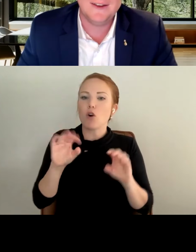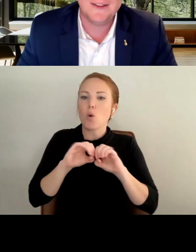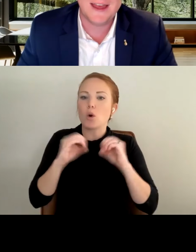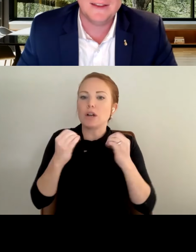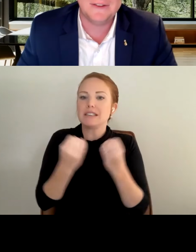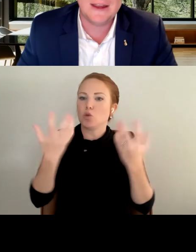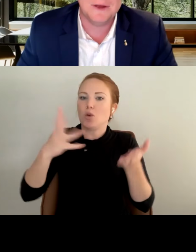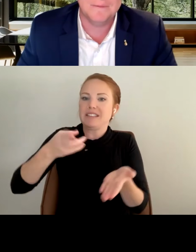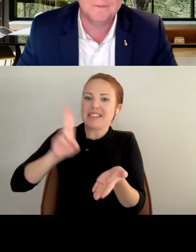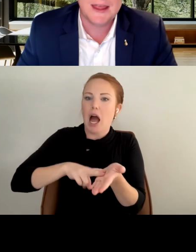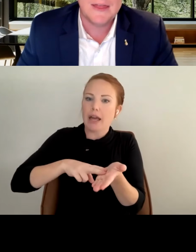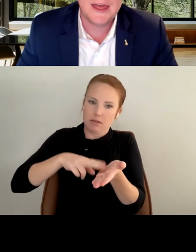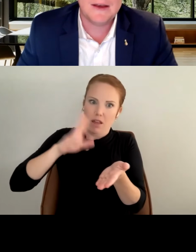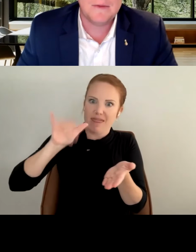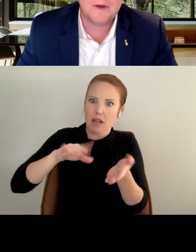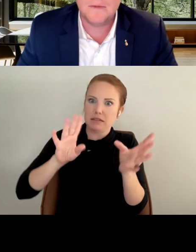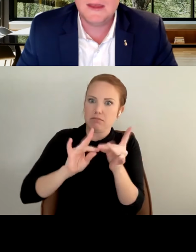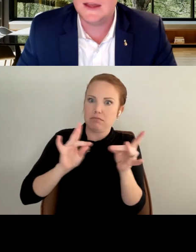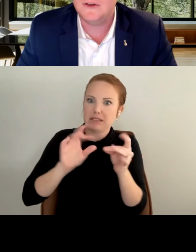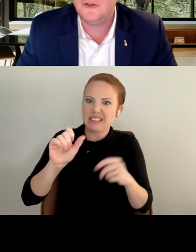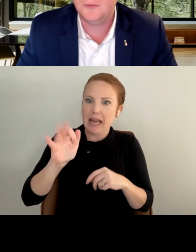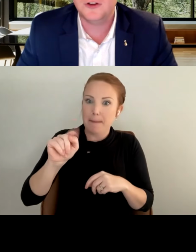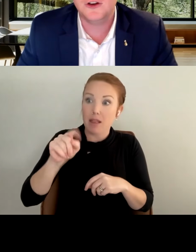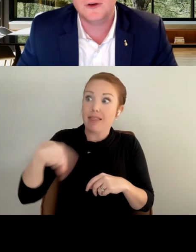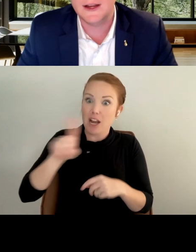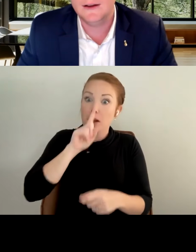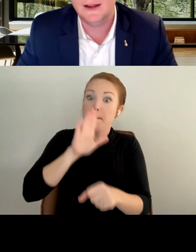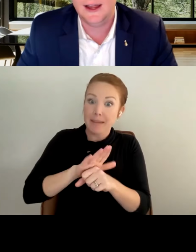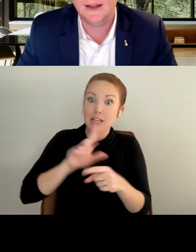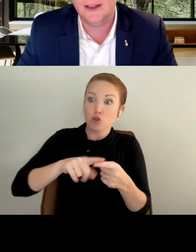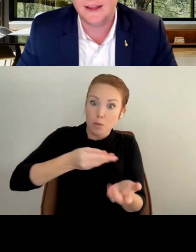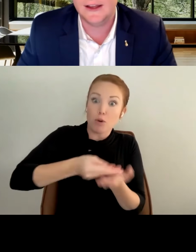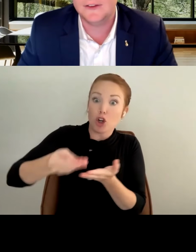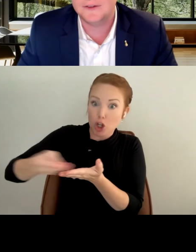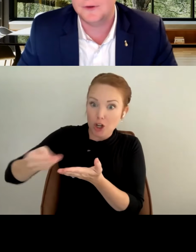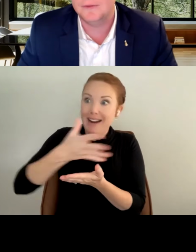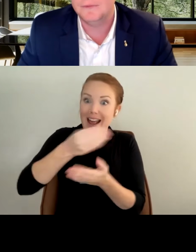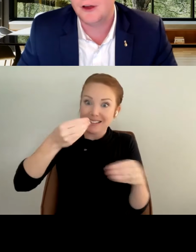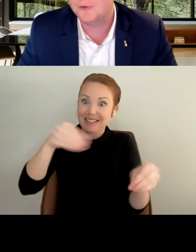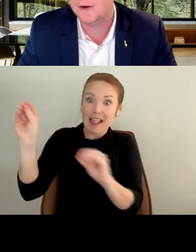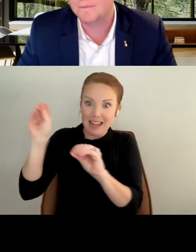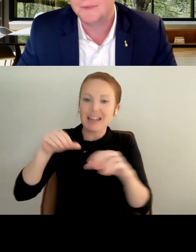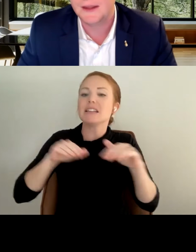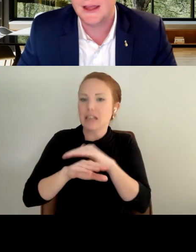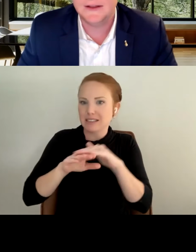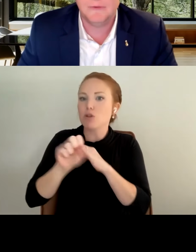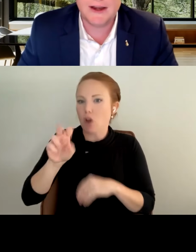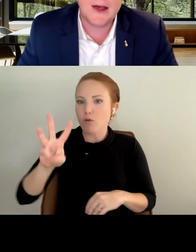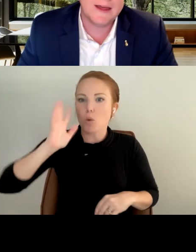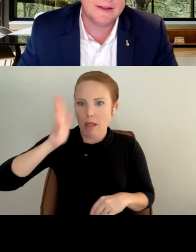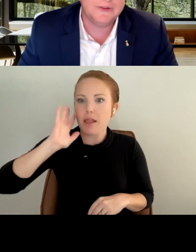on to that statement that commit to procuring and selling accessible software. And right now that